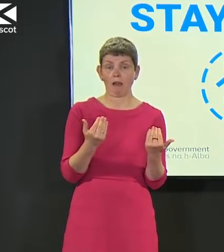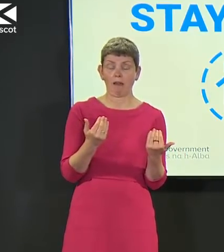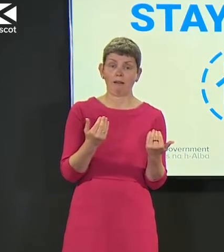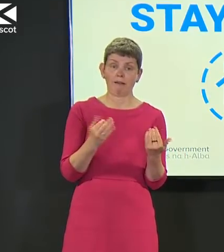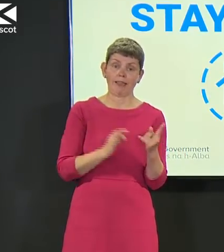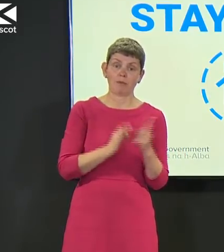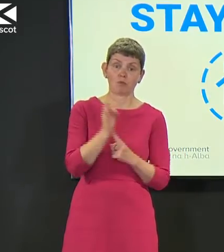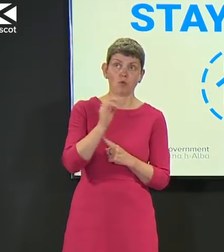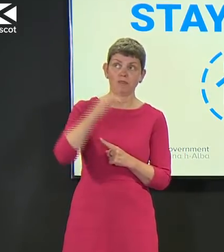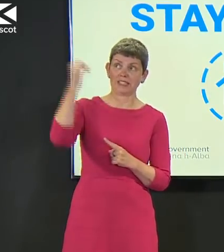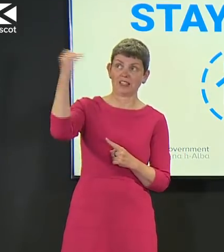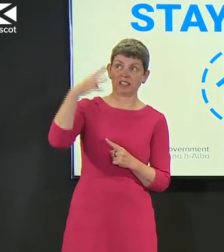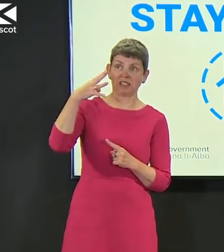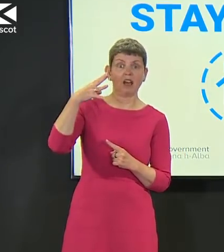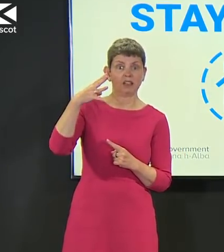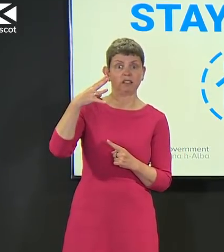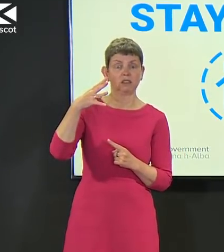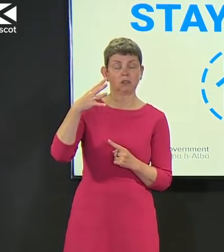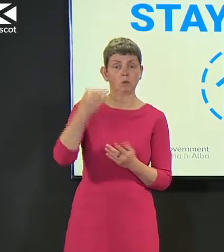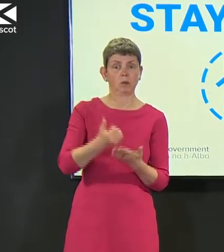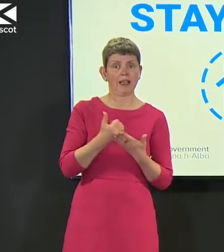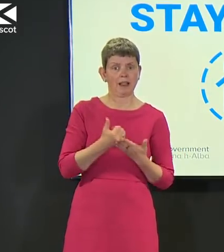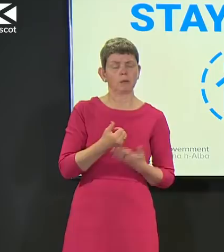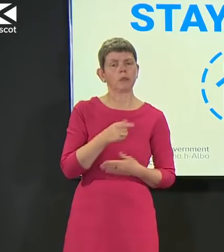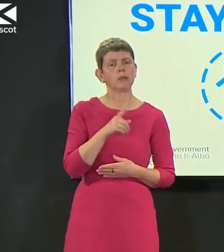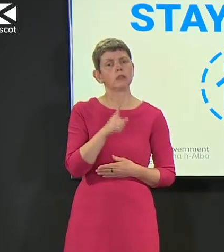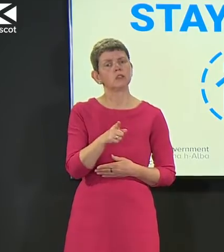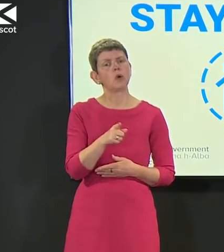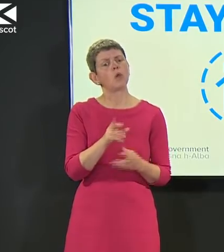to help with this so that is what's behind it and we want to give people as much ability to